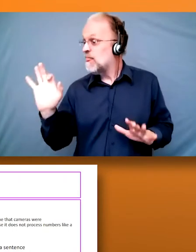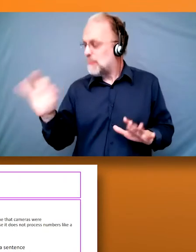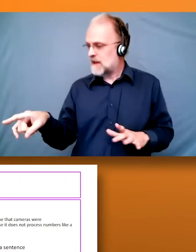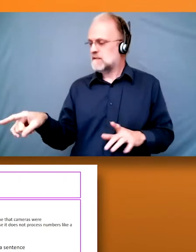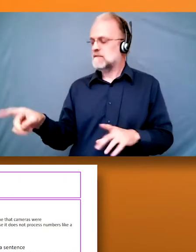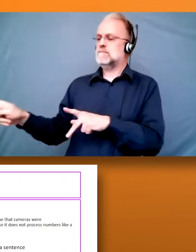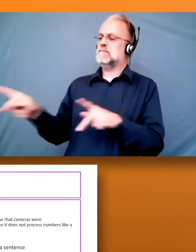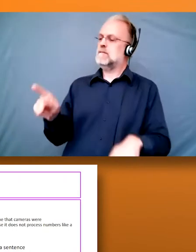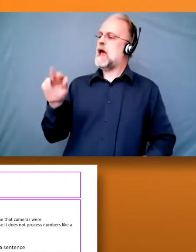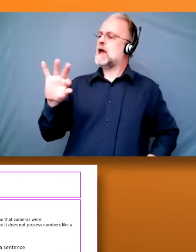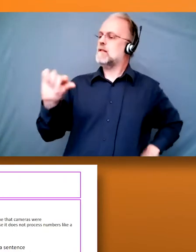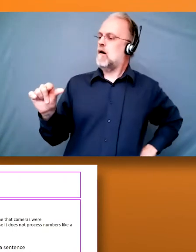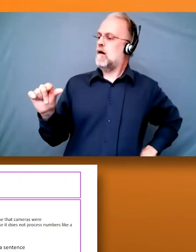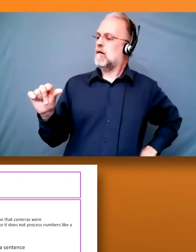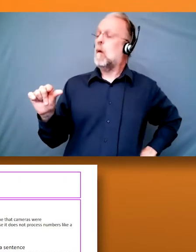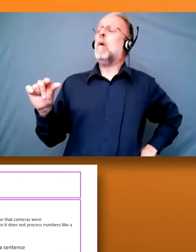connect the two things together.